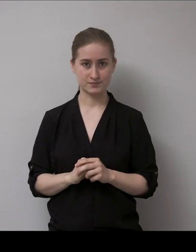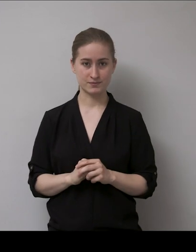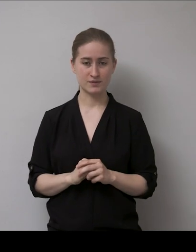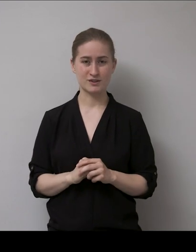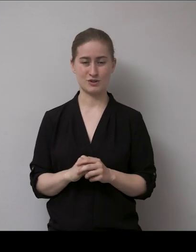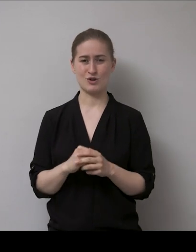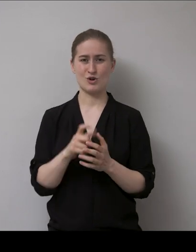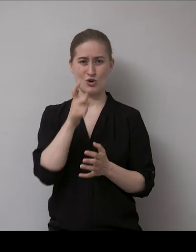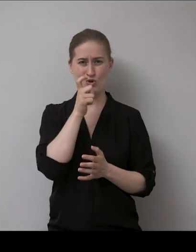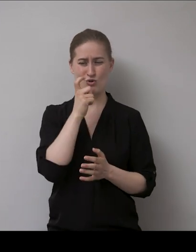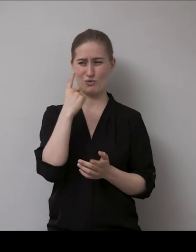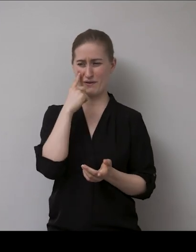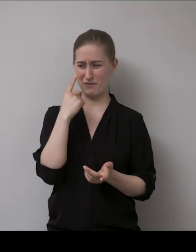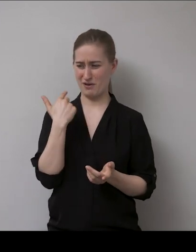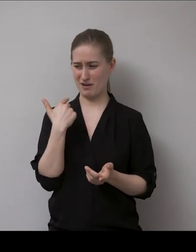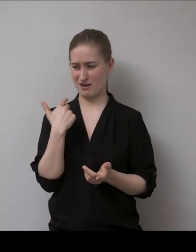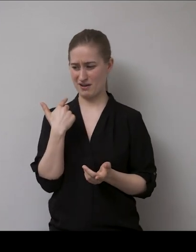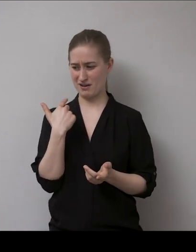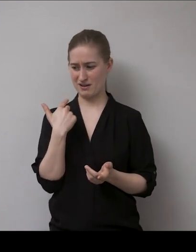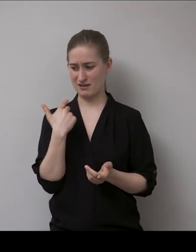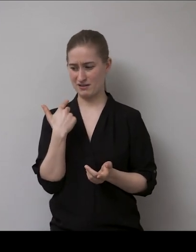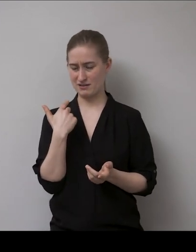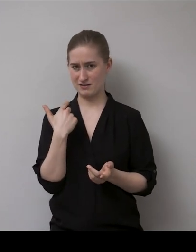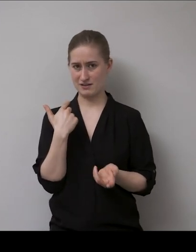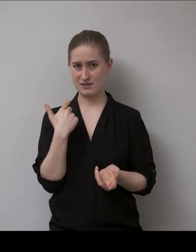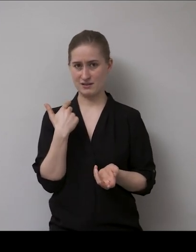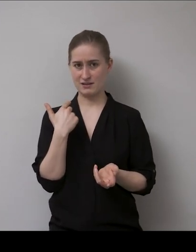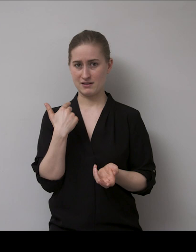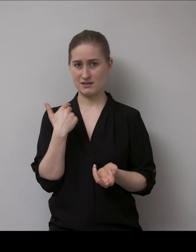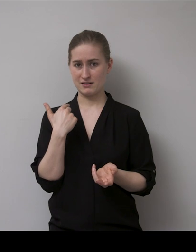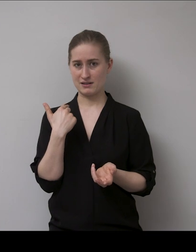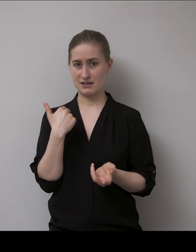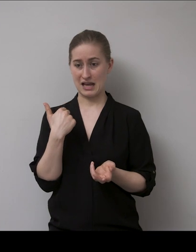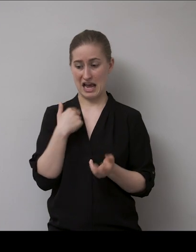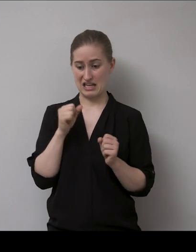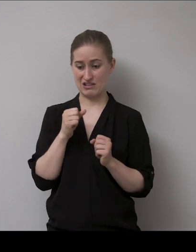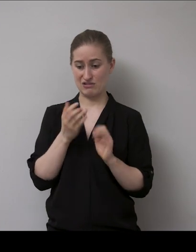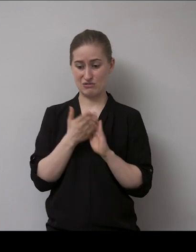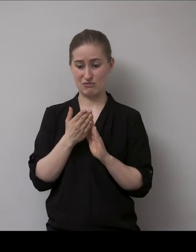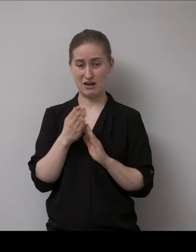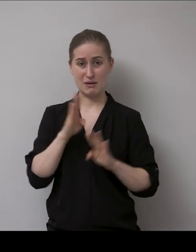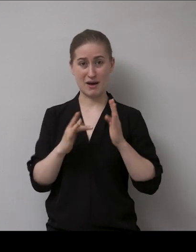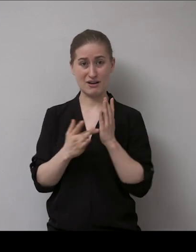Who would have ever thought that our kids could be taught online? Or that I could run a biotech from a dining room?